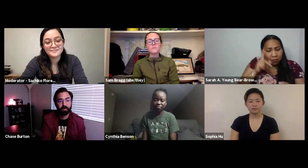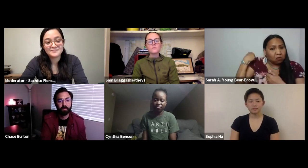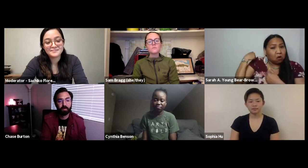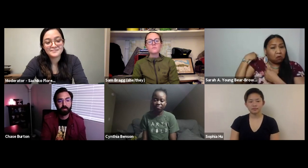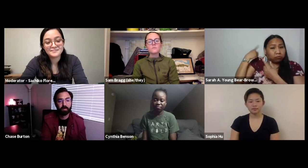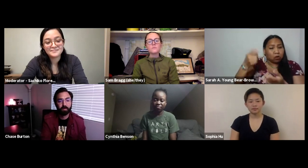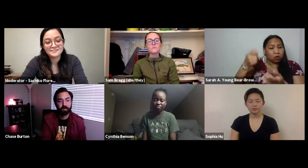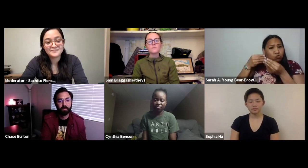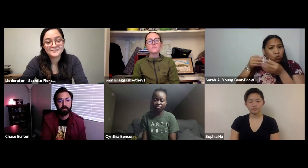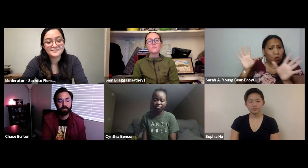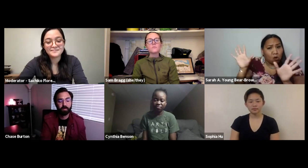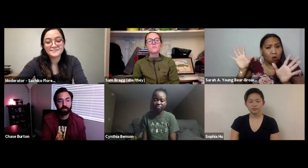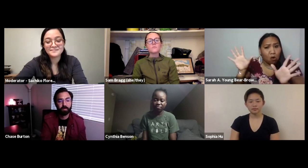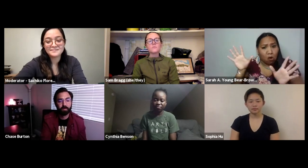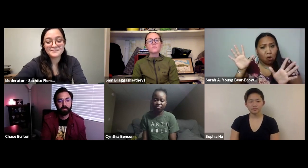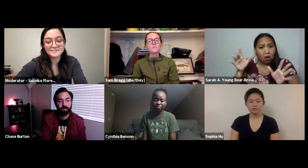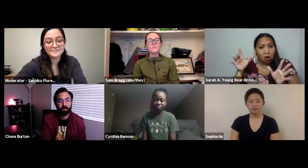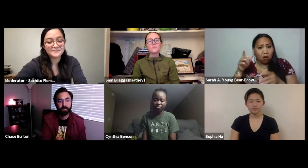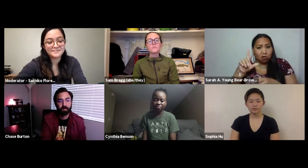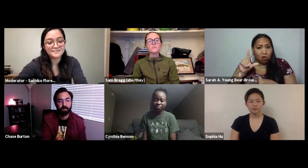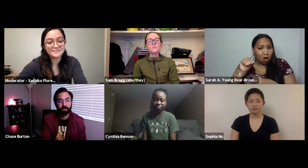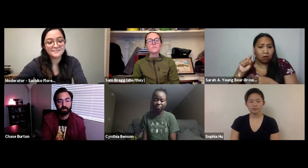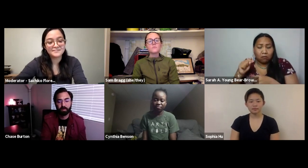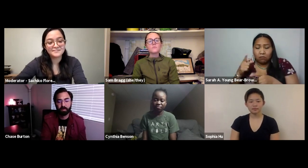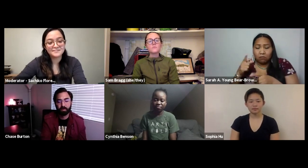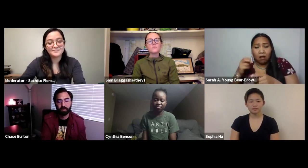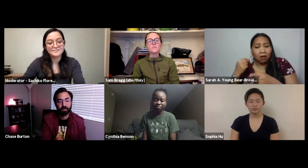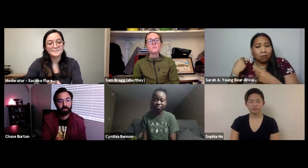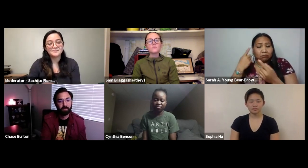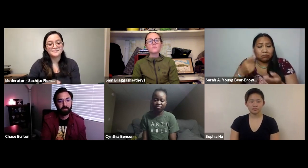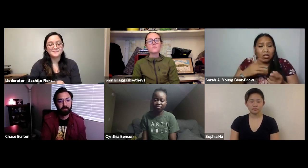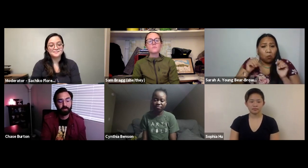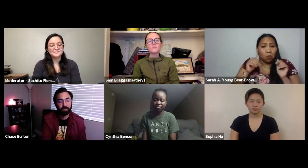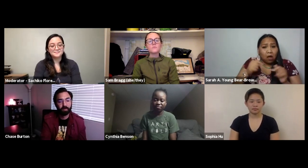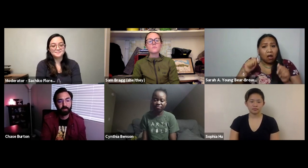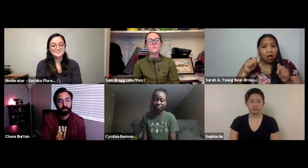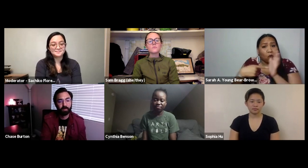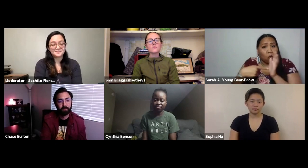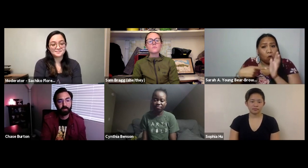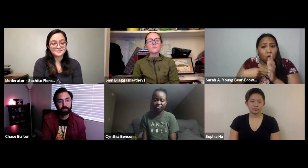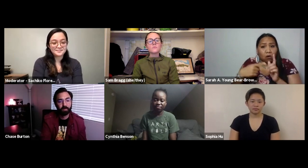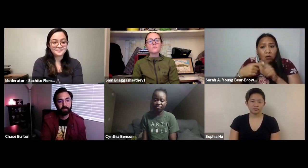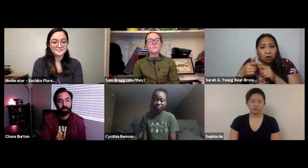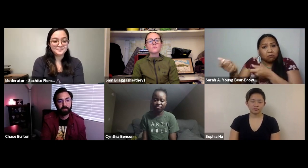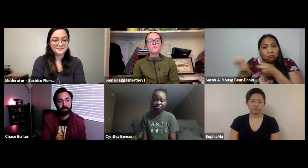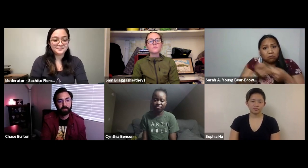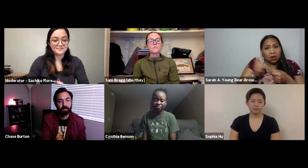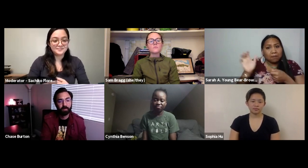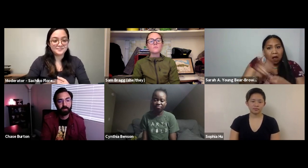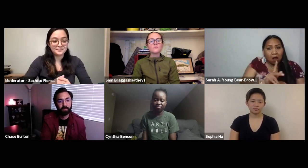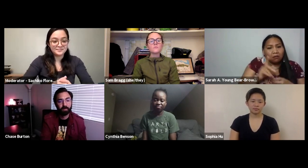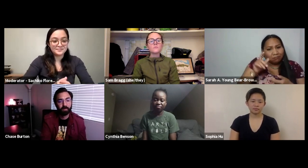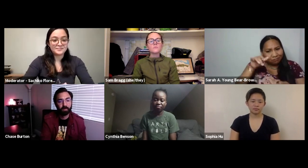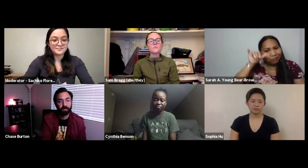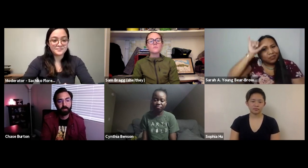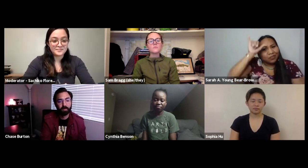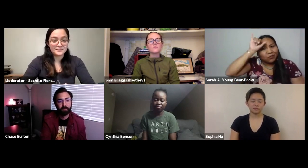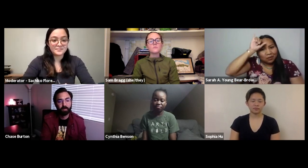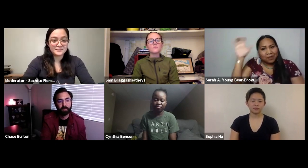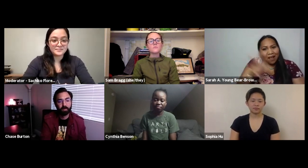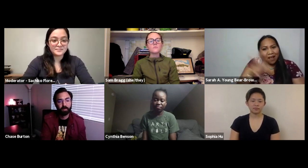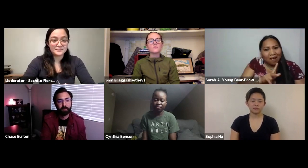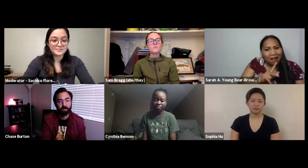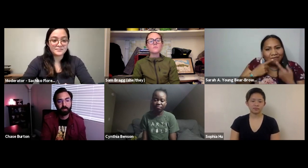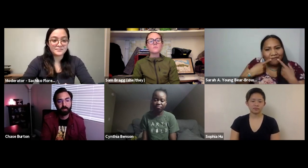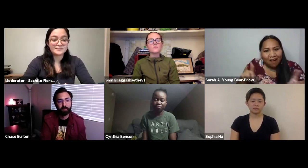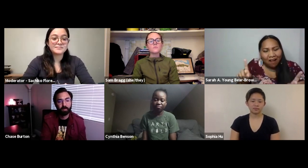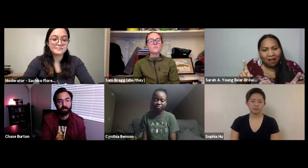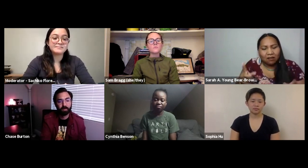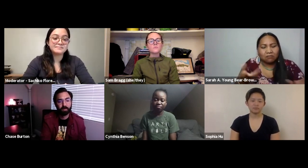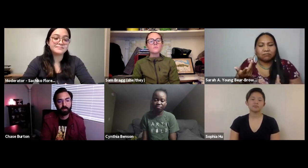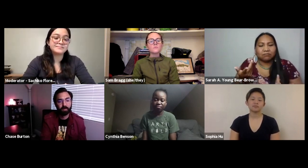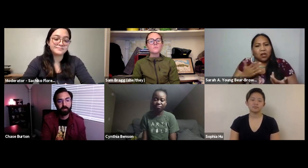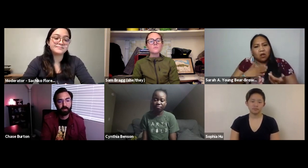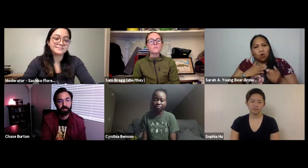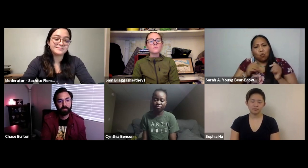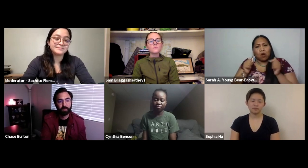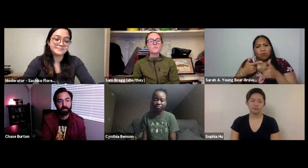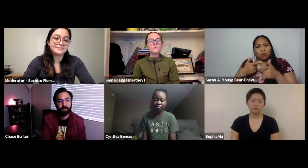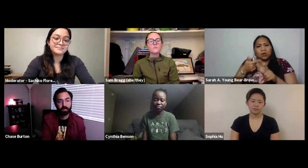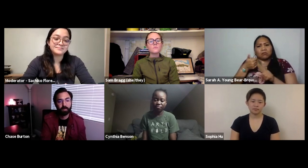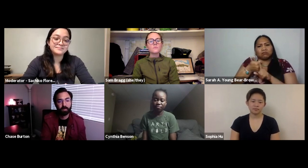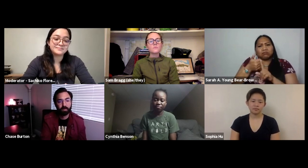share the food together and have a feast. We have buffalo farm here in Iowa. We lost